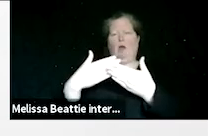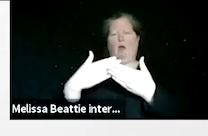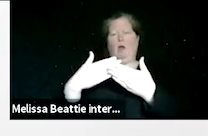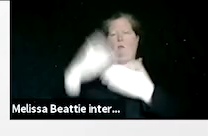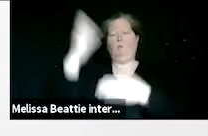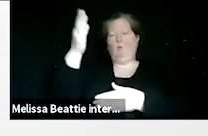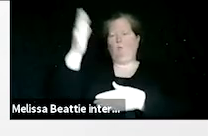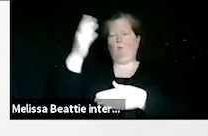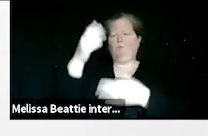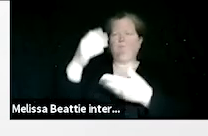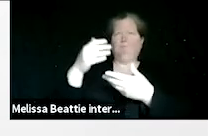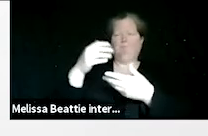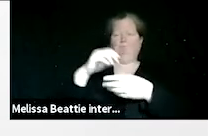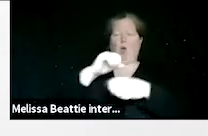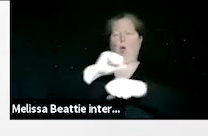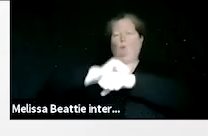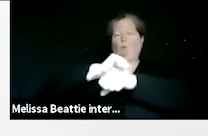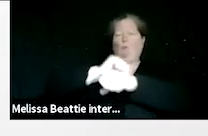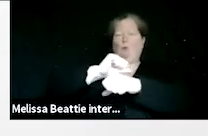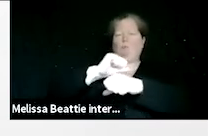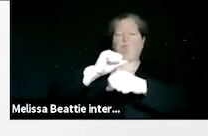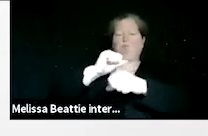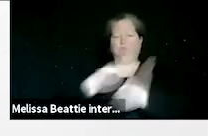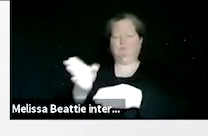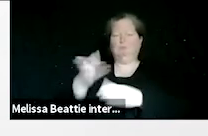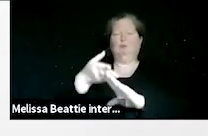Rick Mislan: You know some of the hardest easiest aspects of,